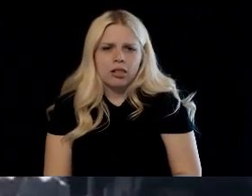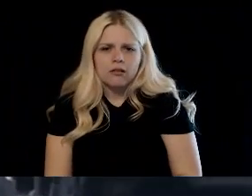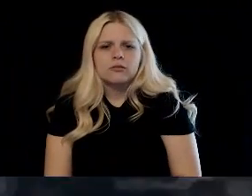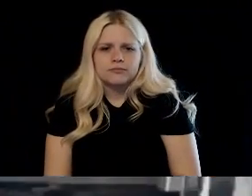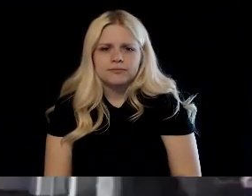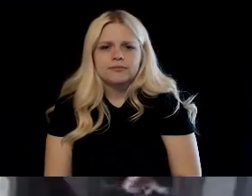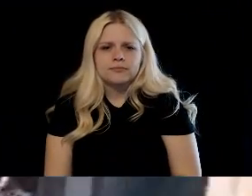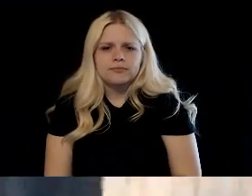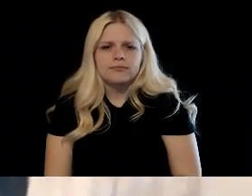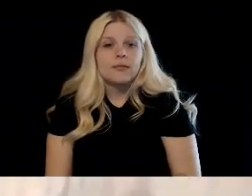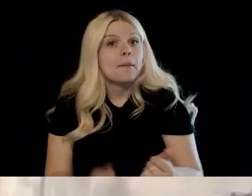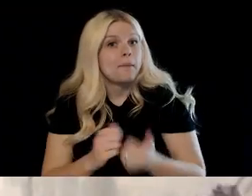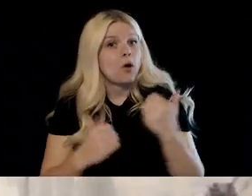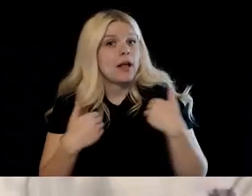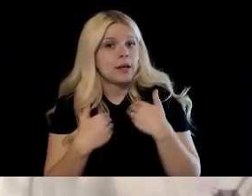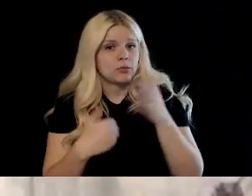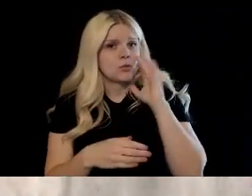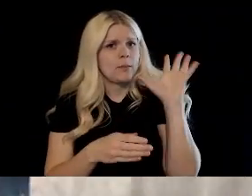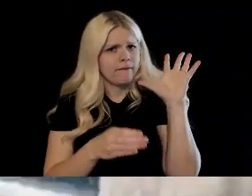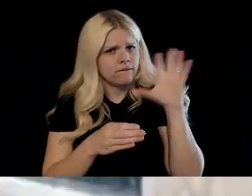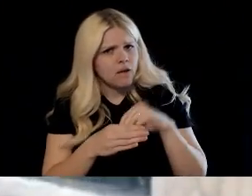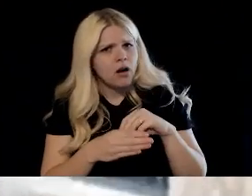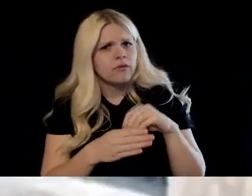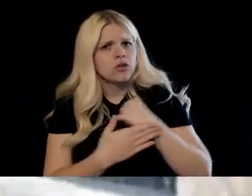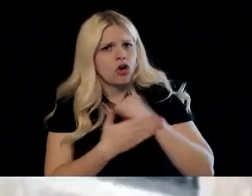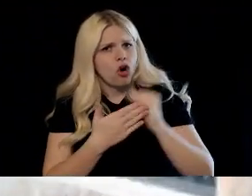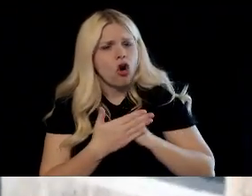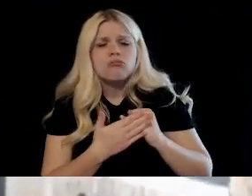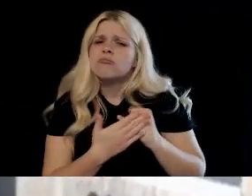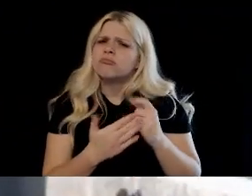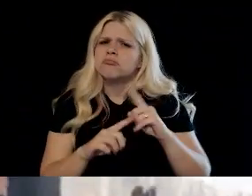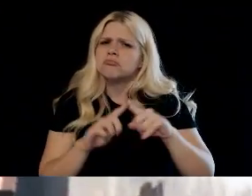participate in some form of animal artwork, and we're going to highlight